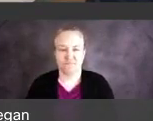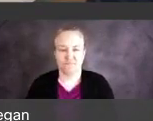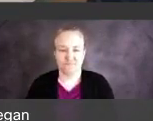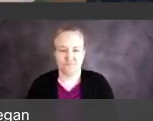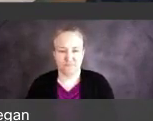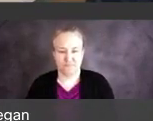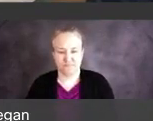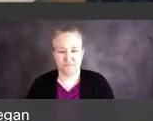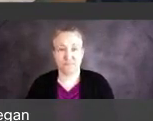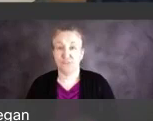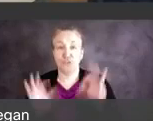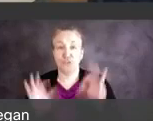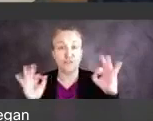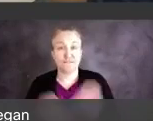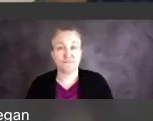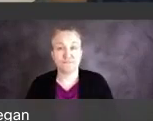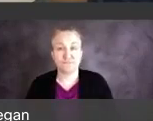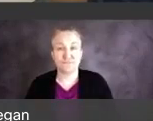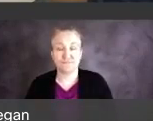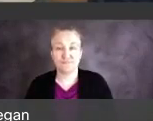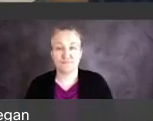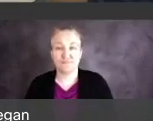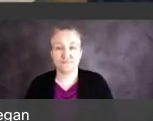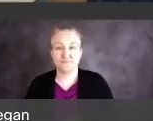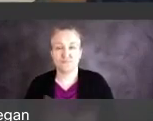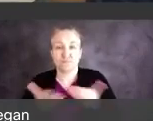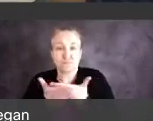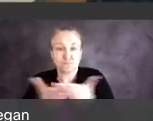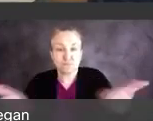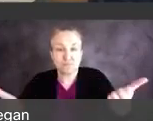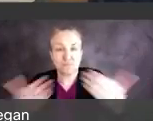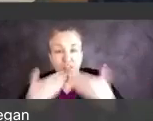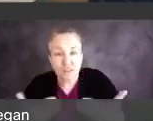[Commissioner Arkoosh] All right, great. Well thank you, everyone, and we will see you next week.